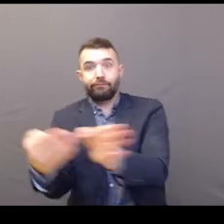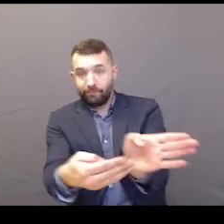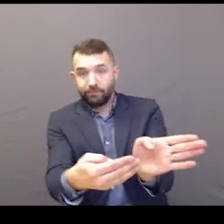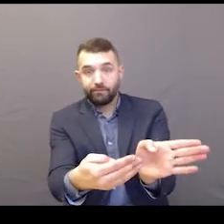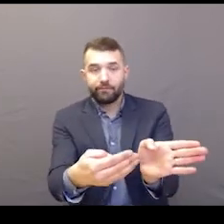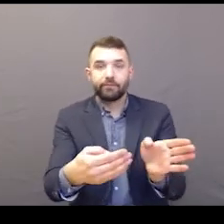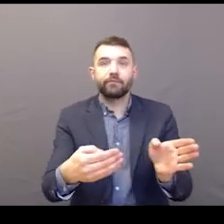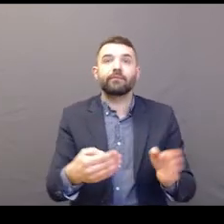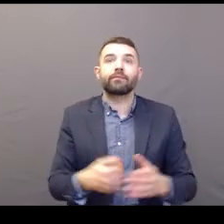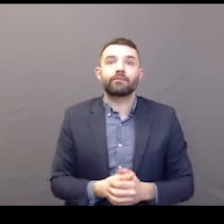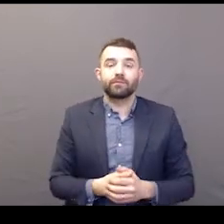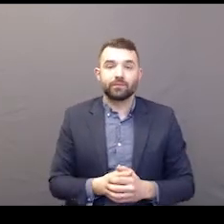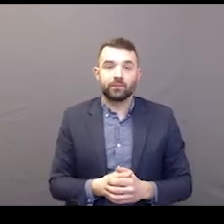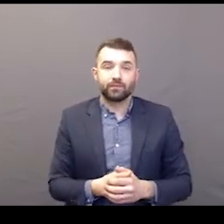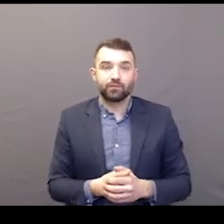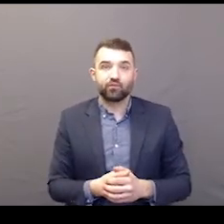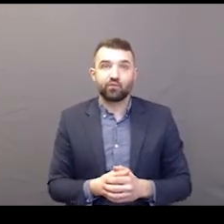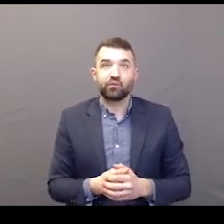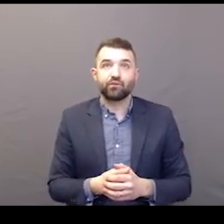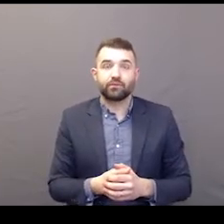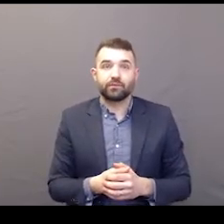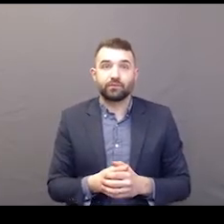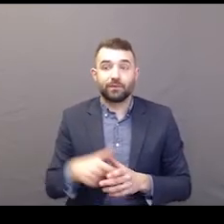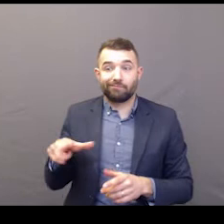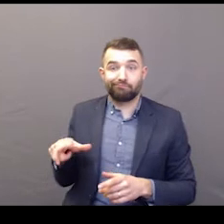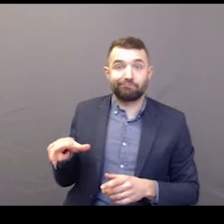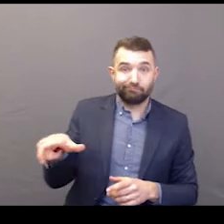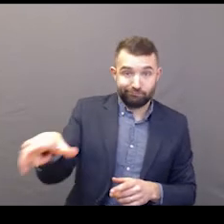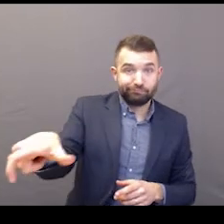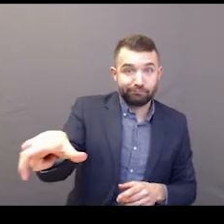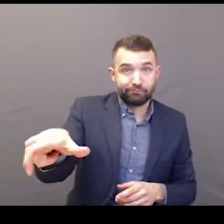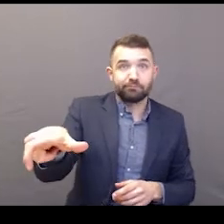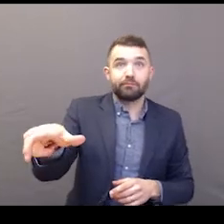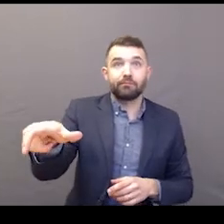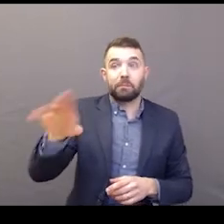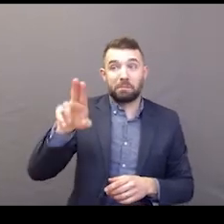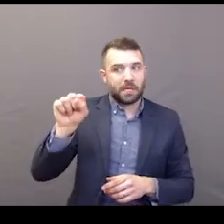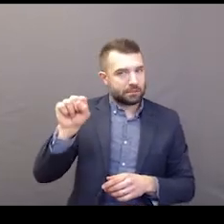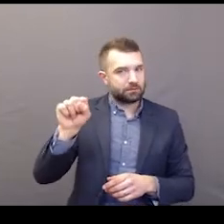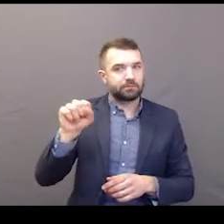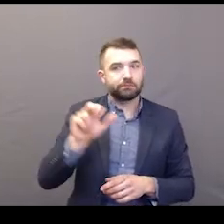traffic. It will also include a new left lane for buses to turn left and general-purpose